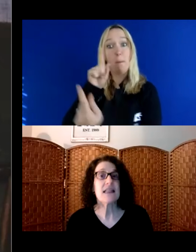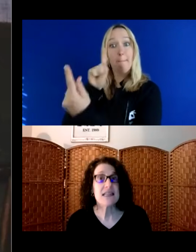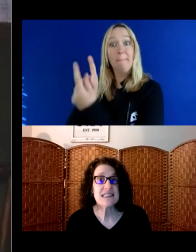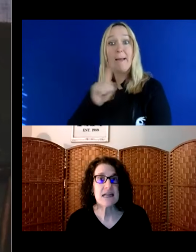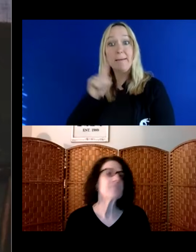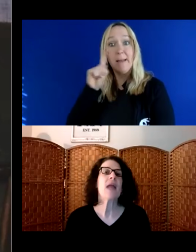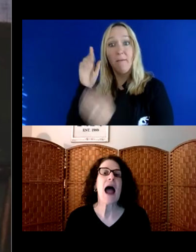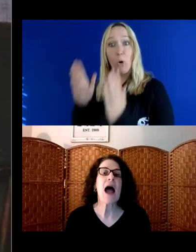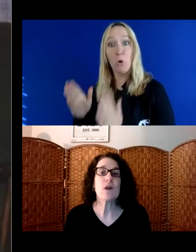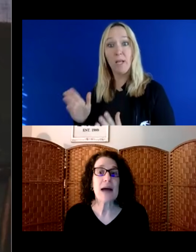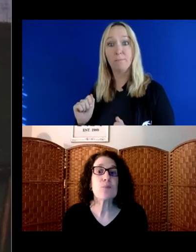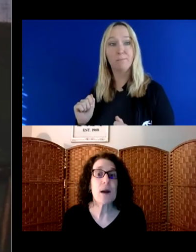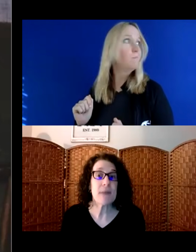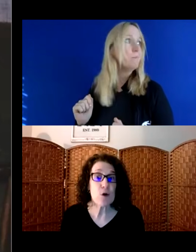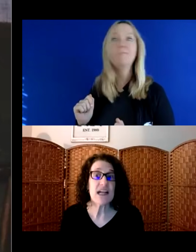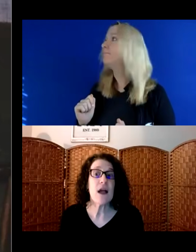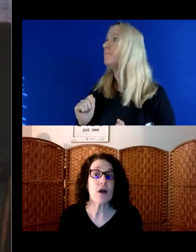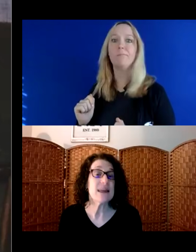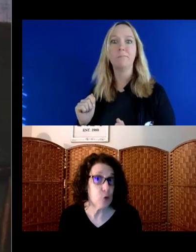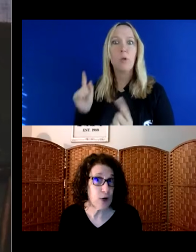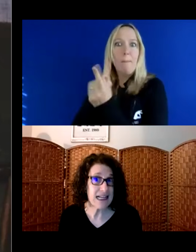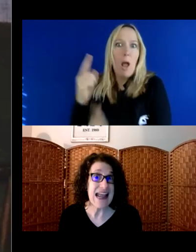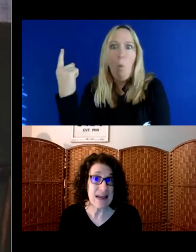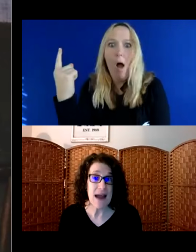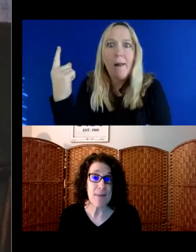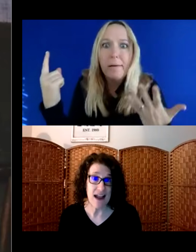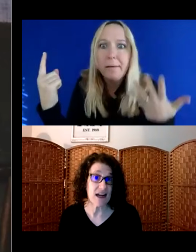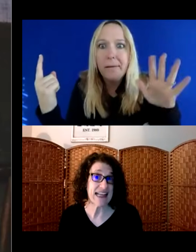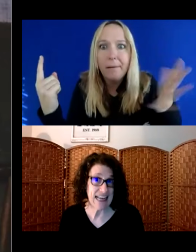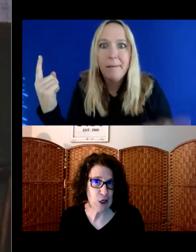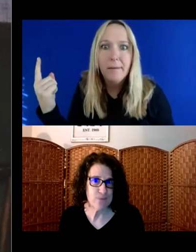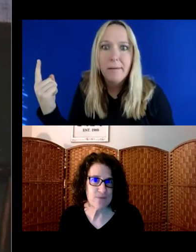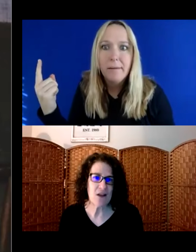I rely primarily on my bionic ear,